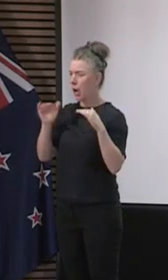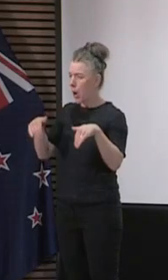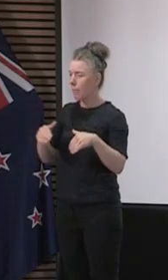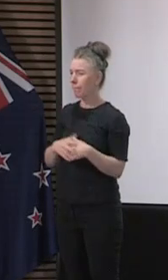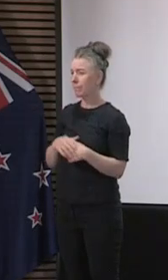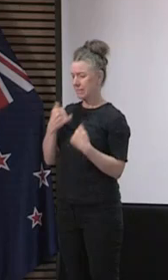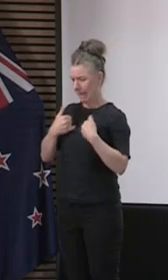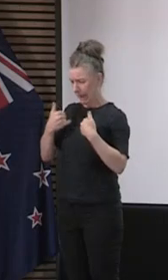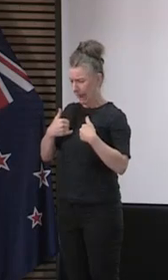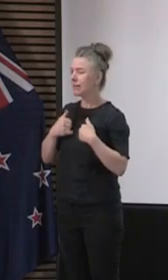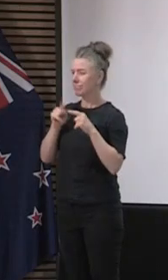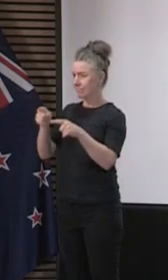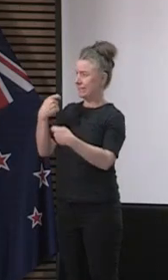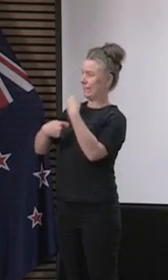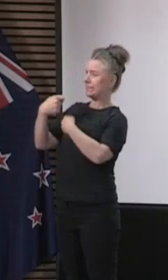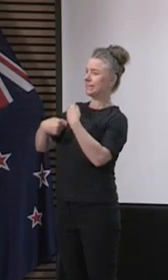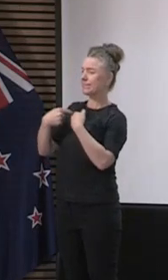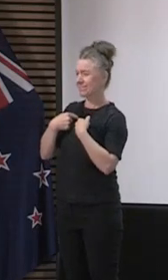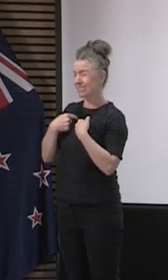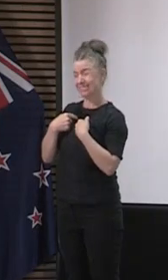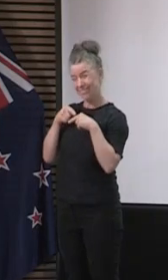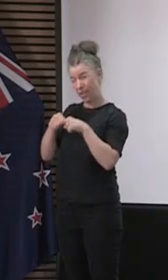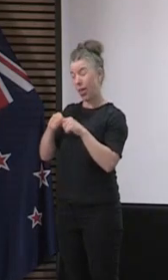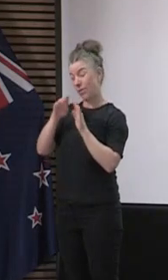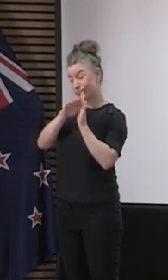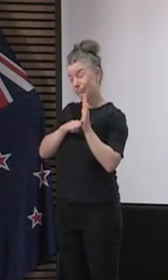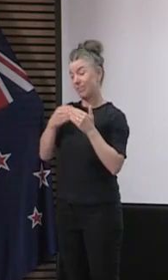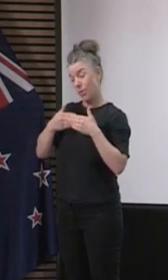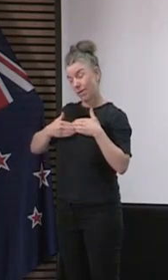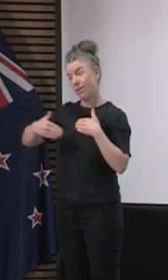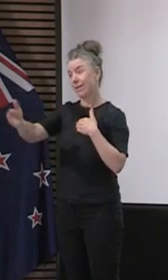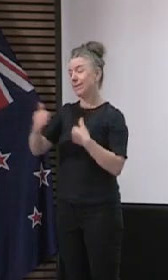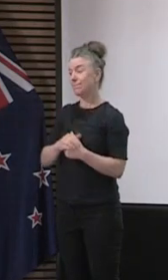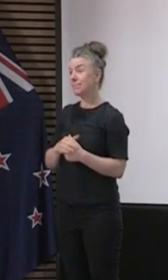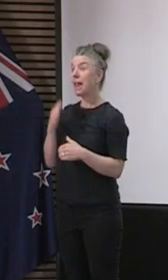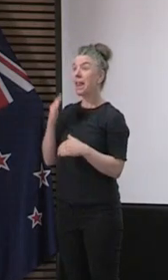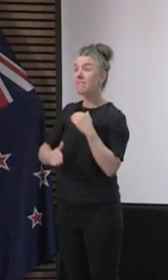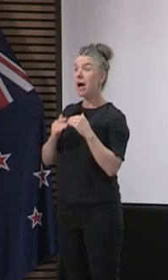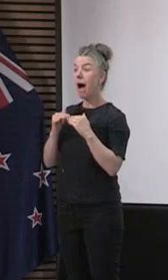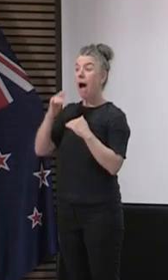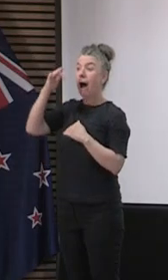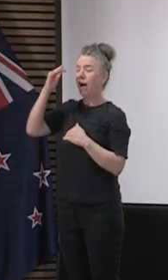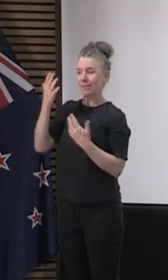at home if you're sick, getting a test if you're symptomatic. Those will need